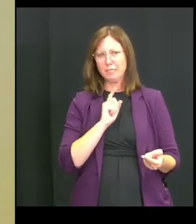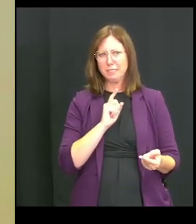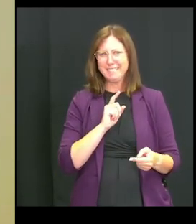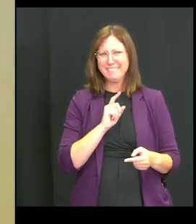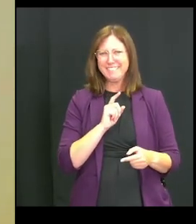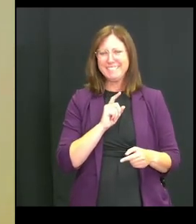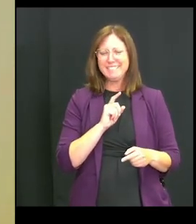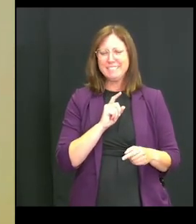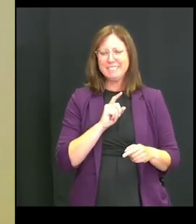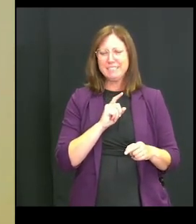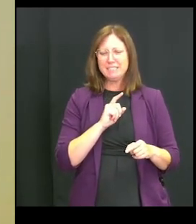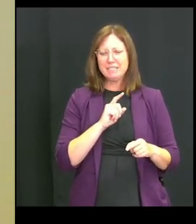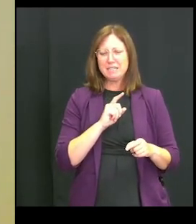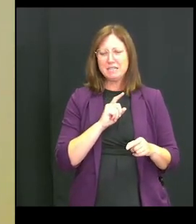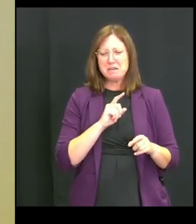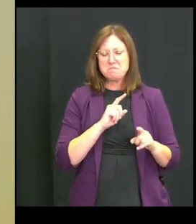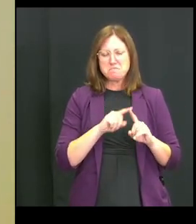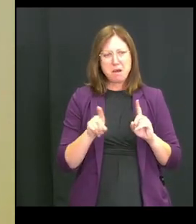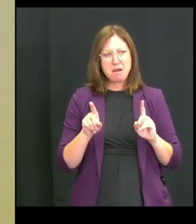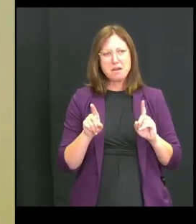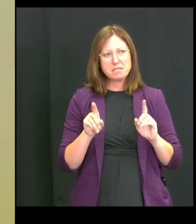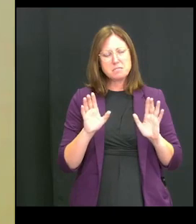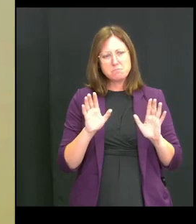or want to disagree with every bit of conventional wisdom.